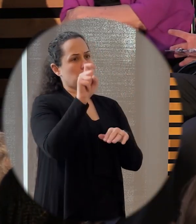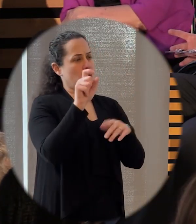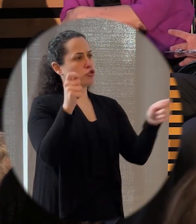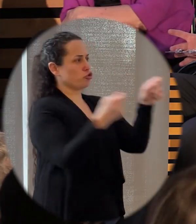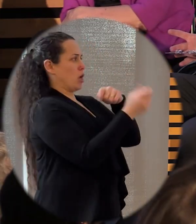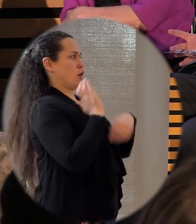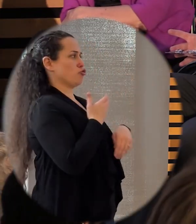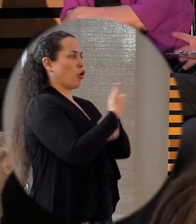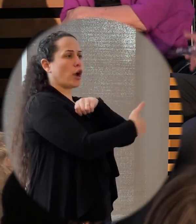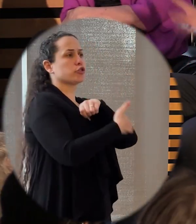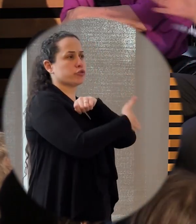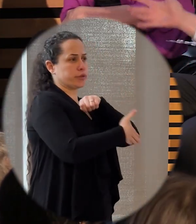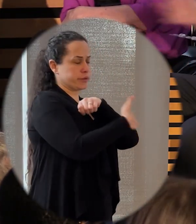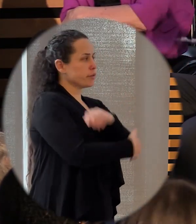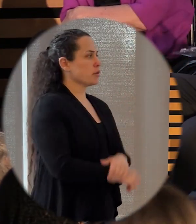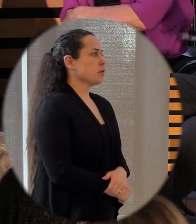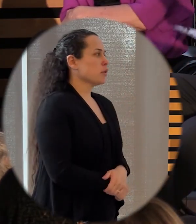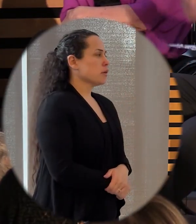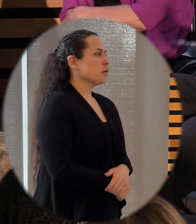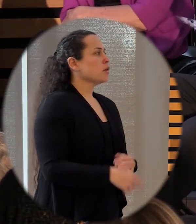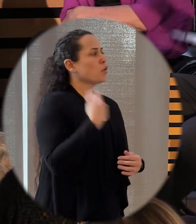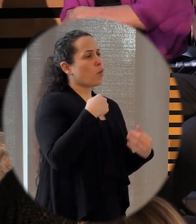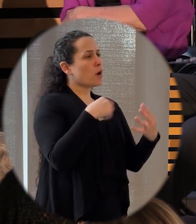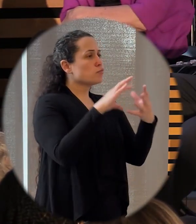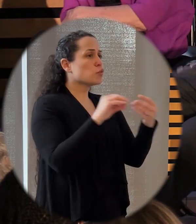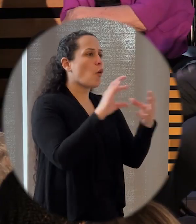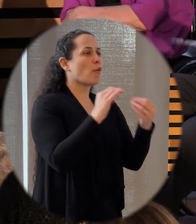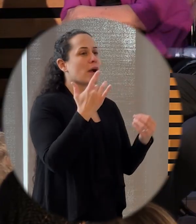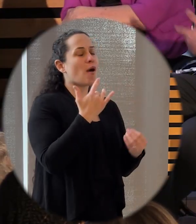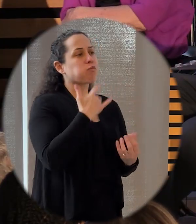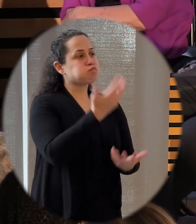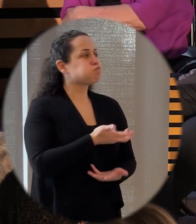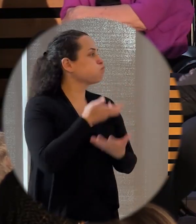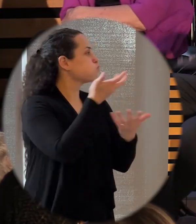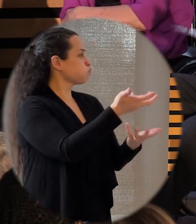change. We tell stories prostate to you say what are the stories we tell? We tell stories of our